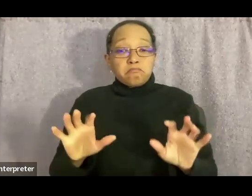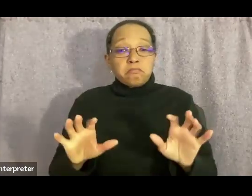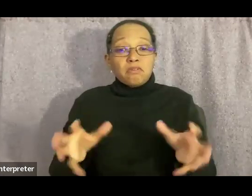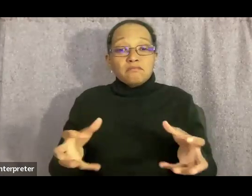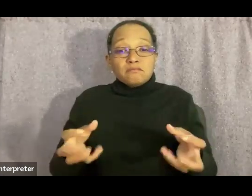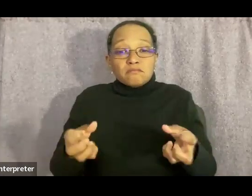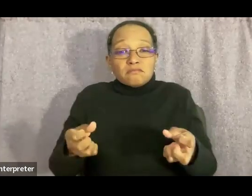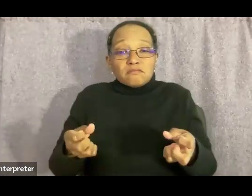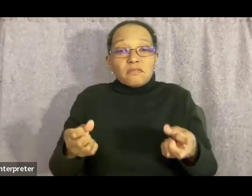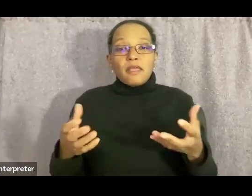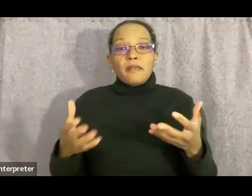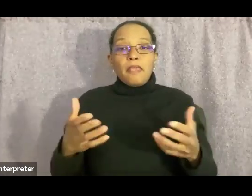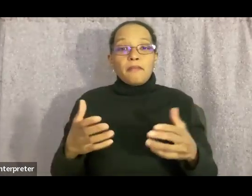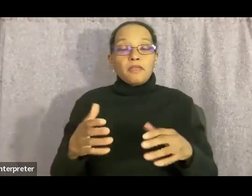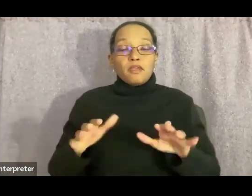in our chair pose, pushing into the ground.